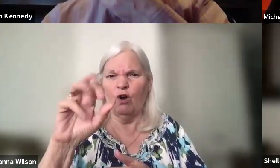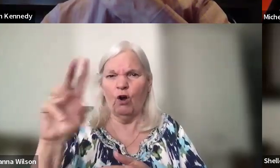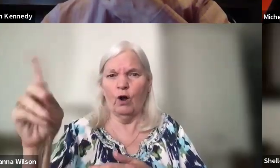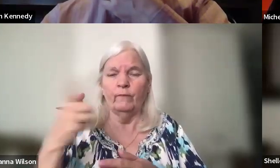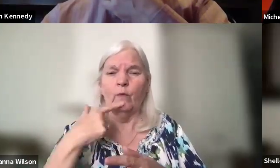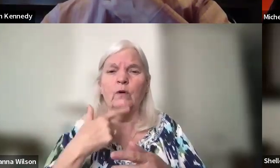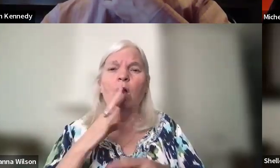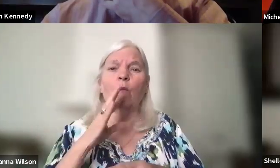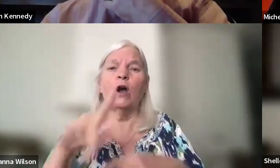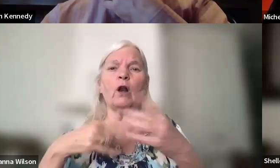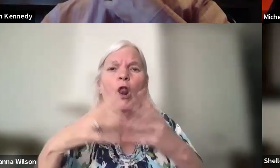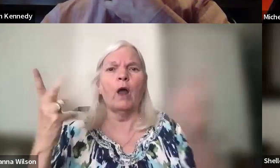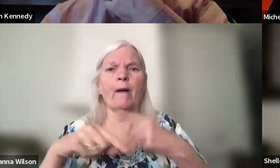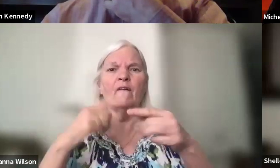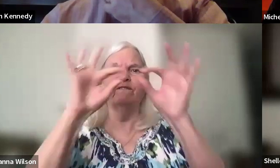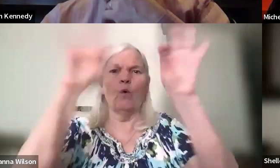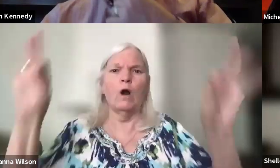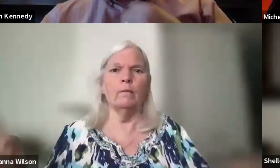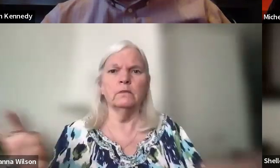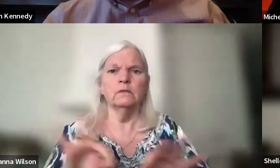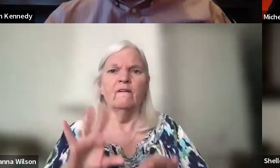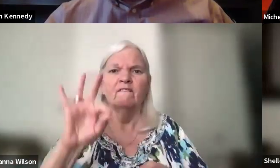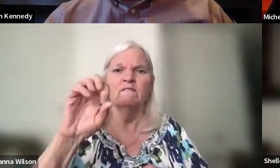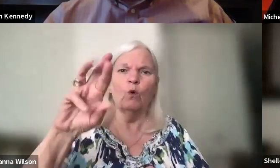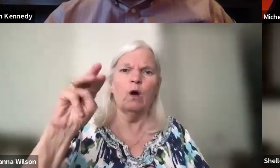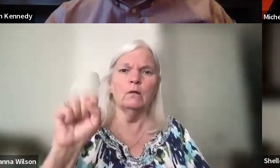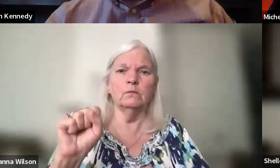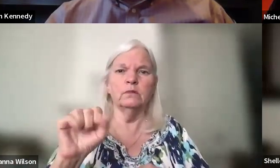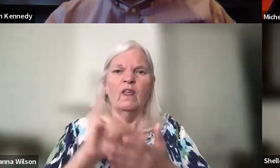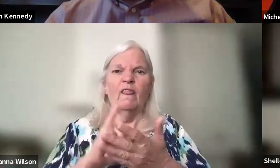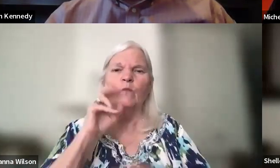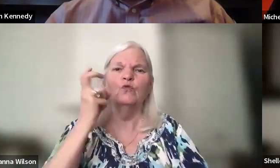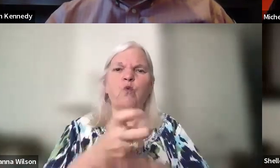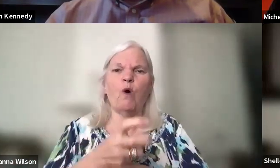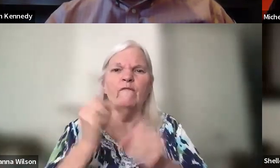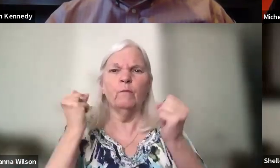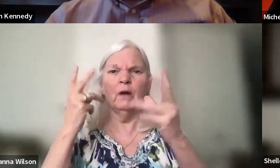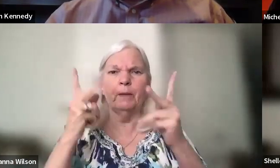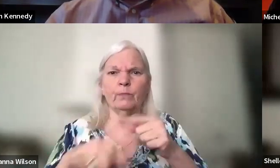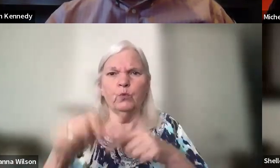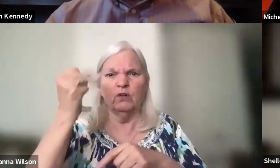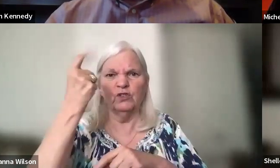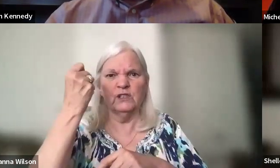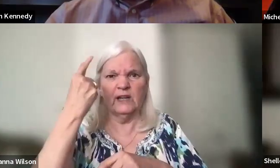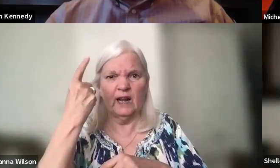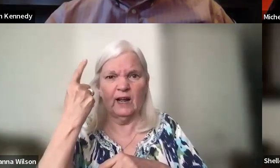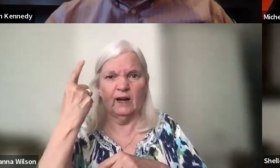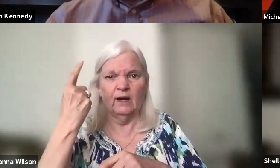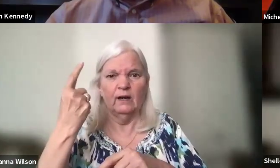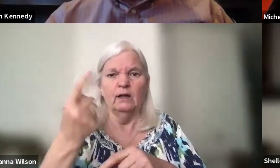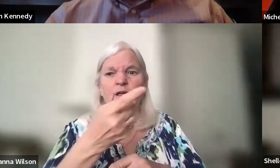um uh there was an individual there and there was a form um it was a kind of an open card um